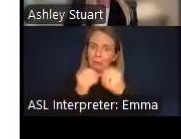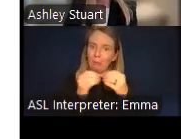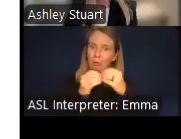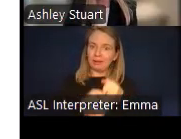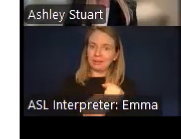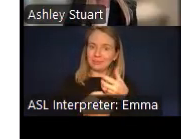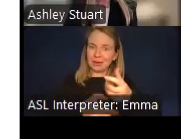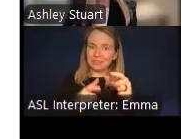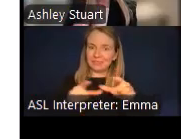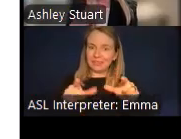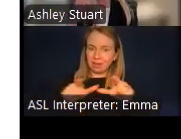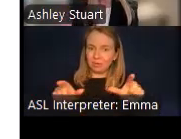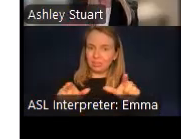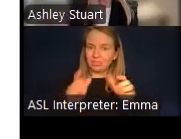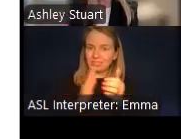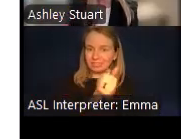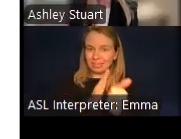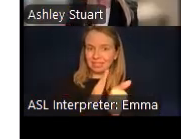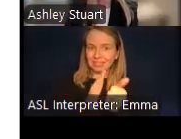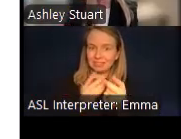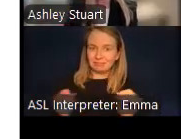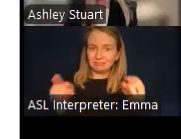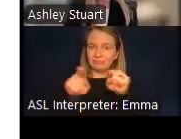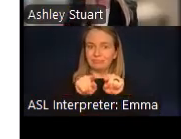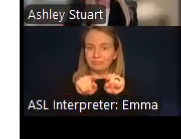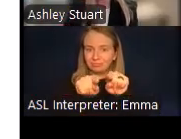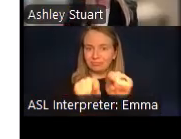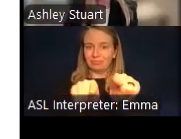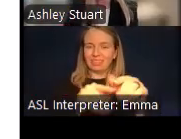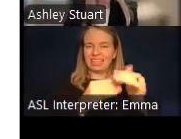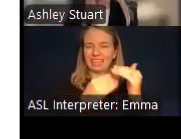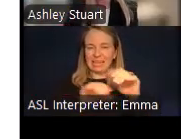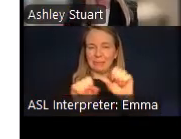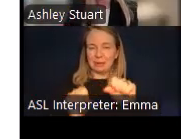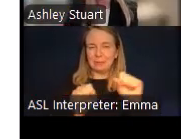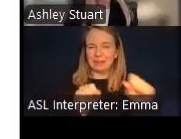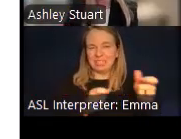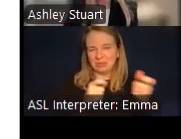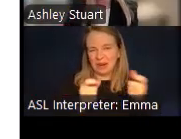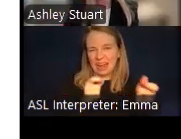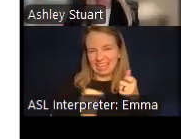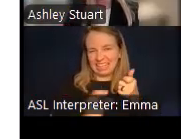along occurring alongside that limited ability to regulate themselves.